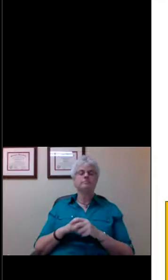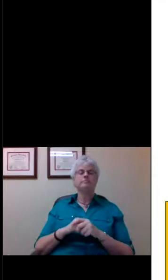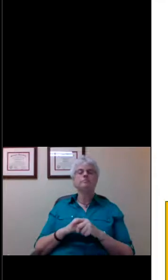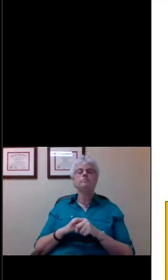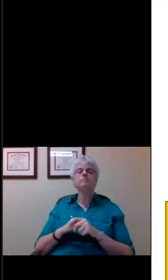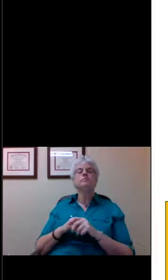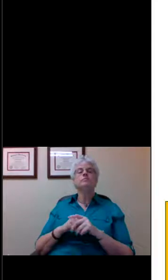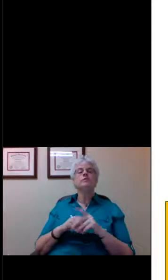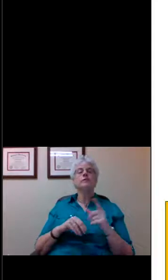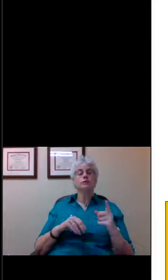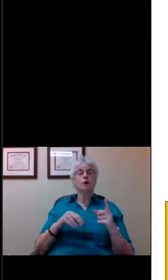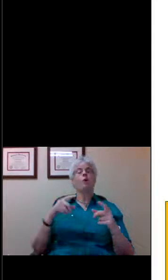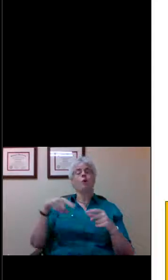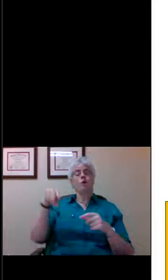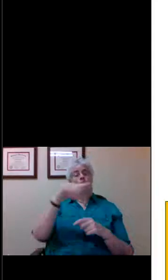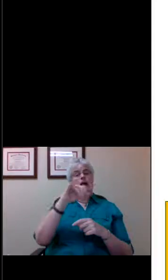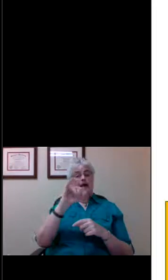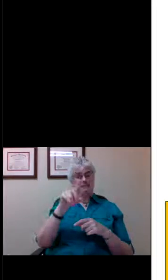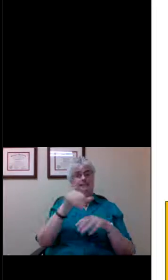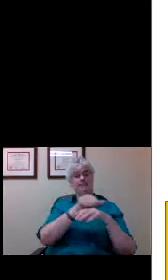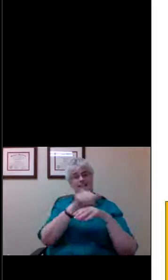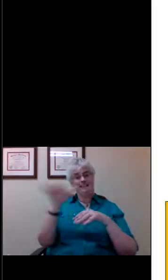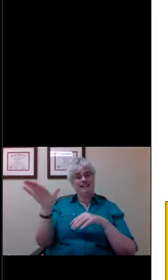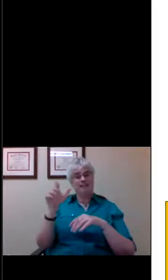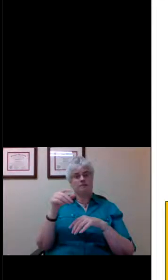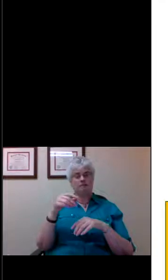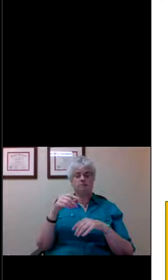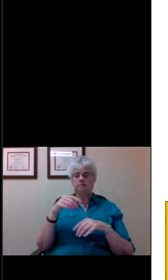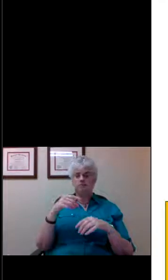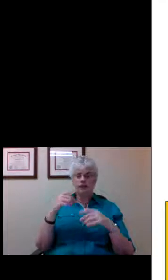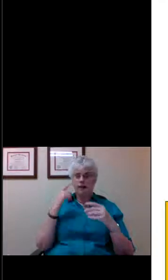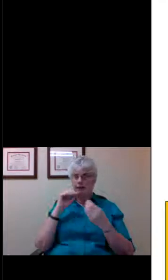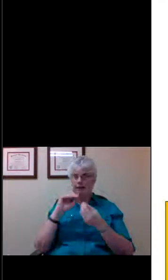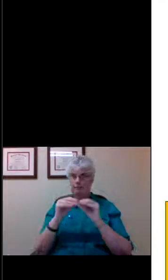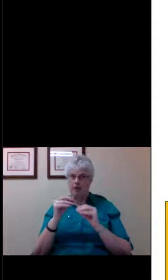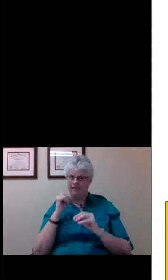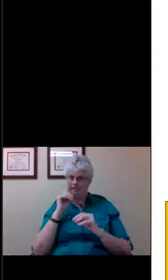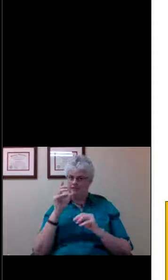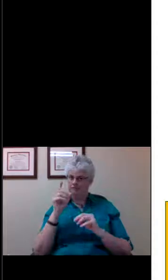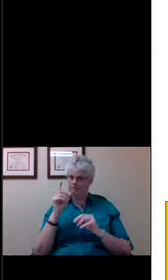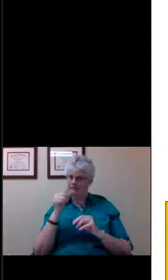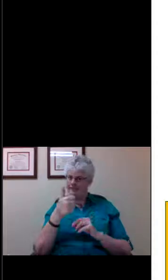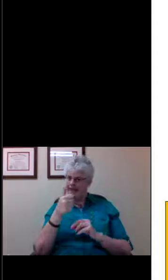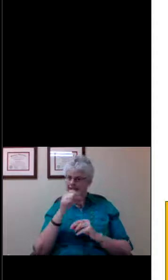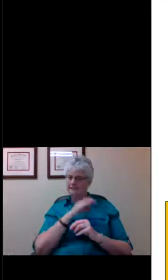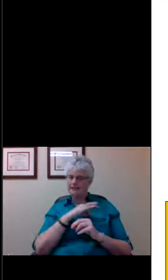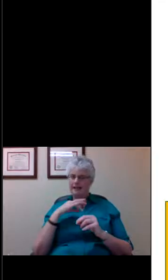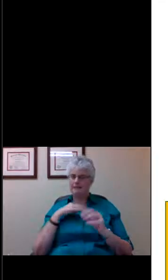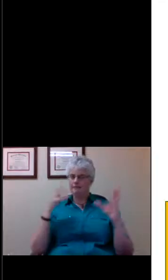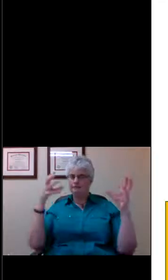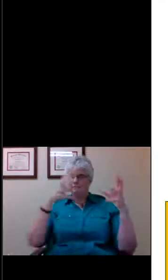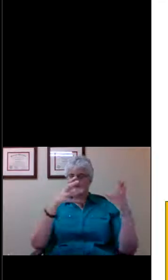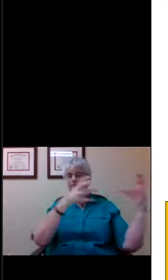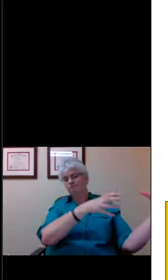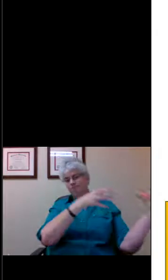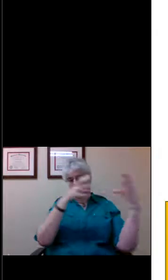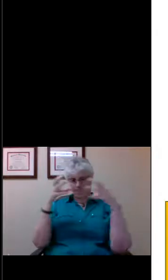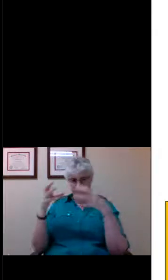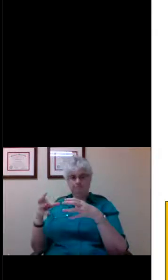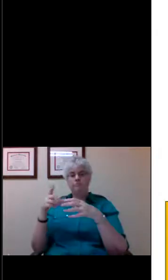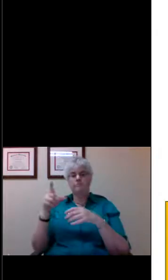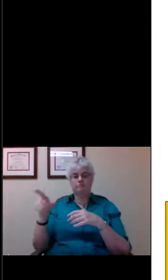strategies" - or PBS. So ISD sent, I think they sent 10 staff, if I remember